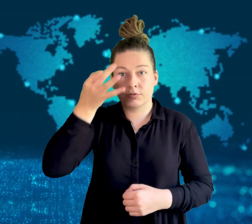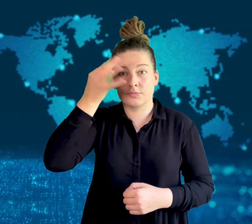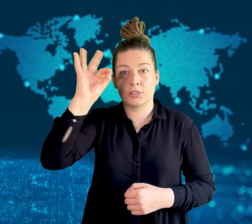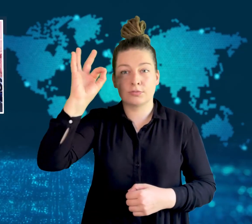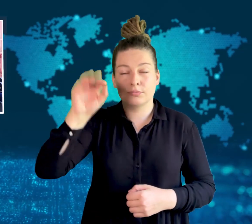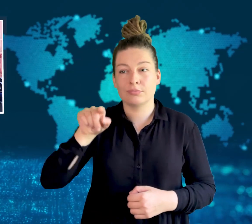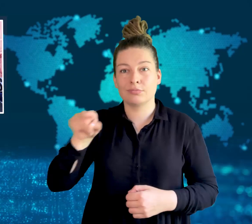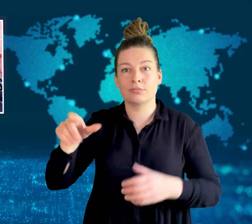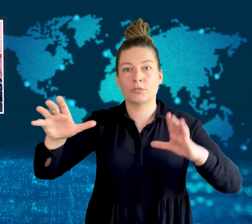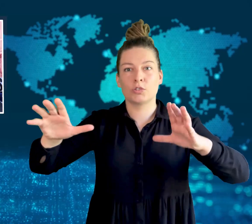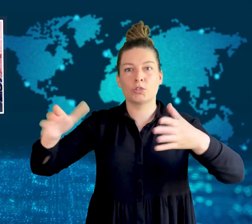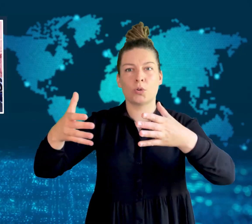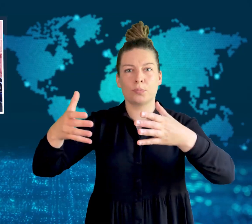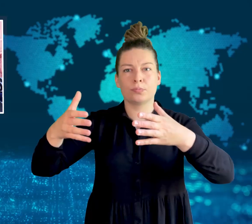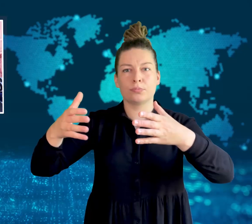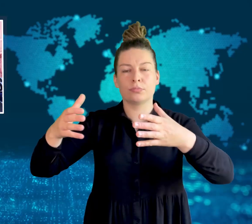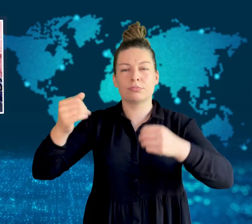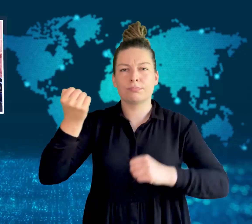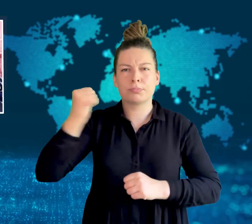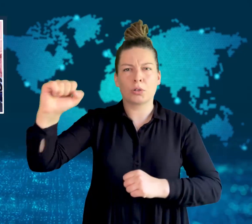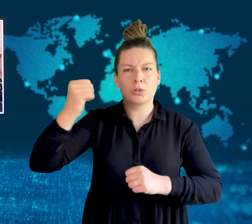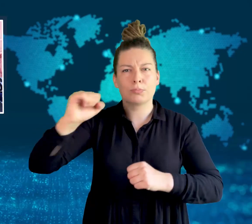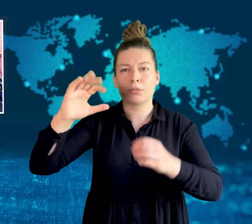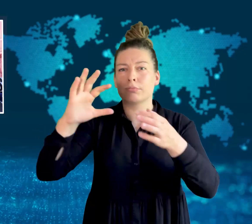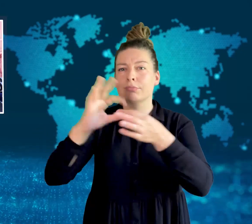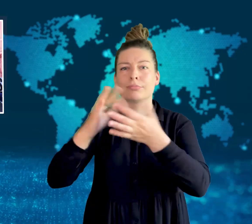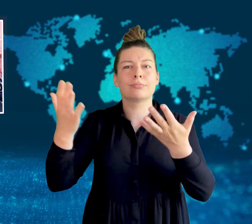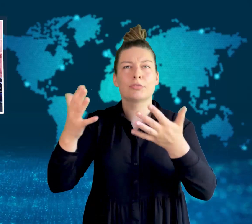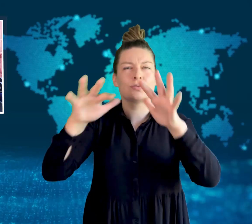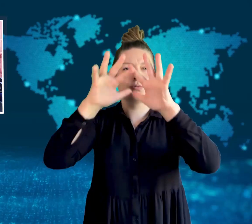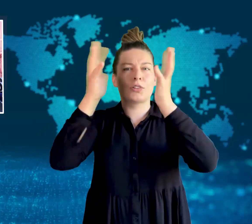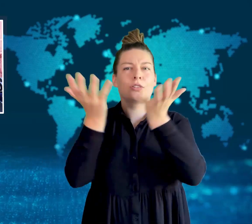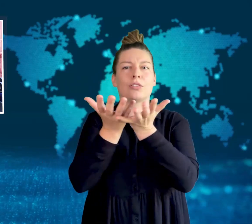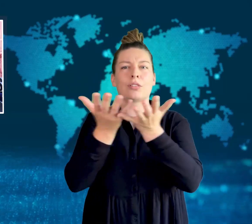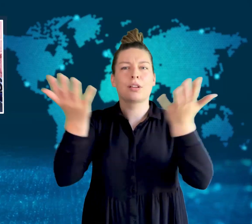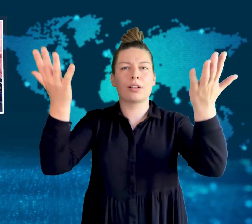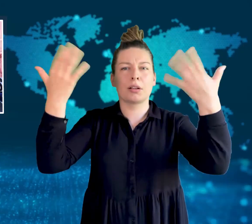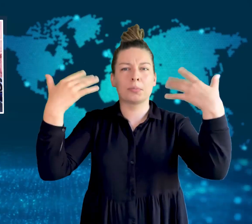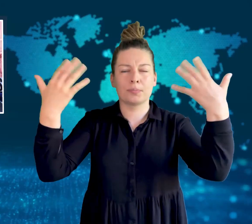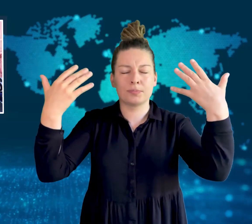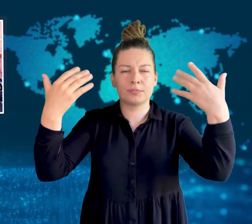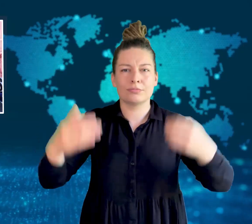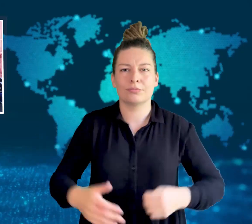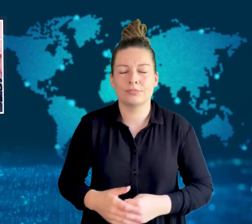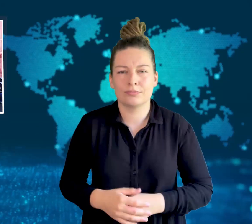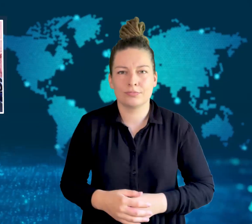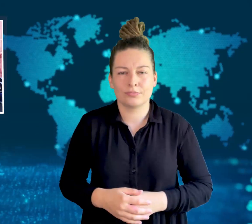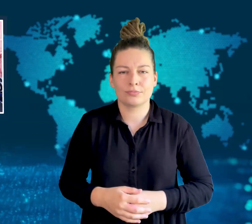[MONIKA]: France plans to shut down an activist climate group after